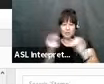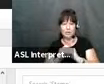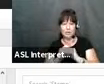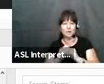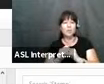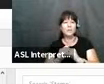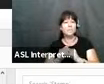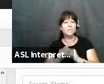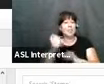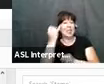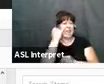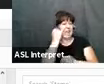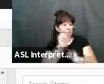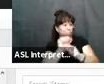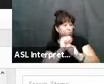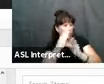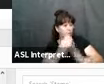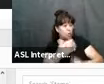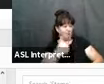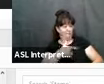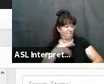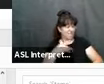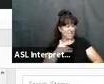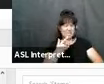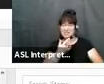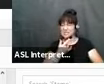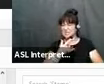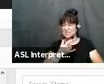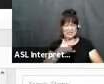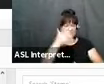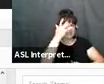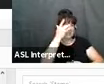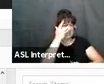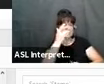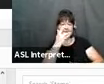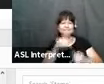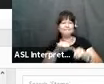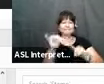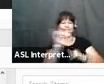make sure people don't report to work, especially in health care settings when